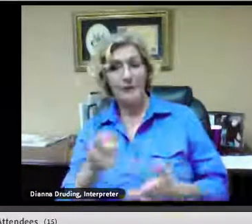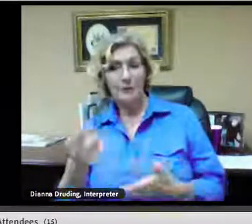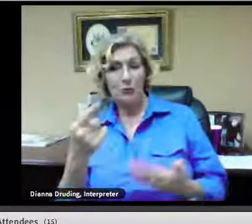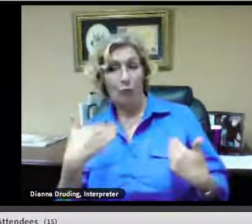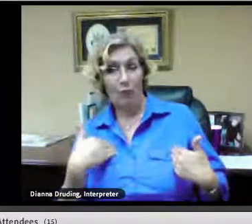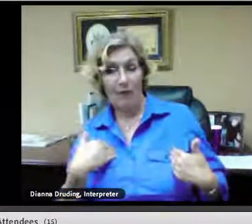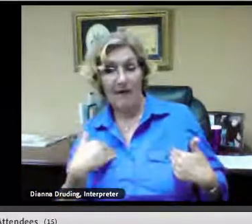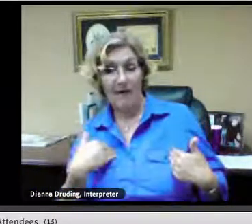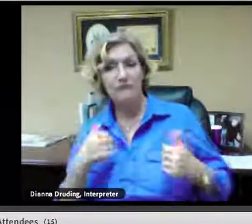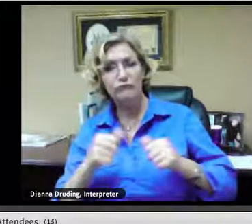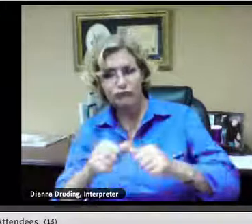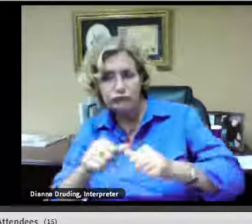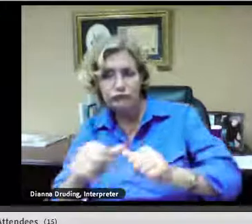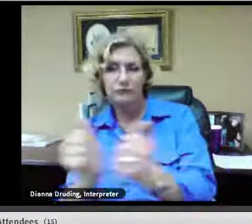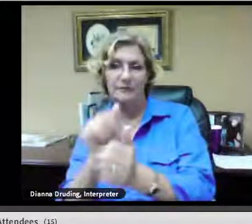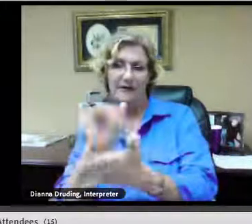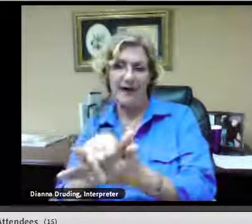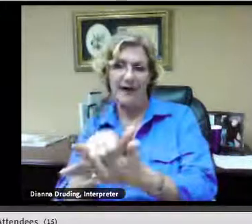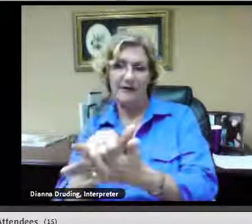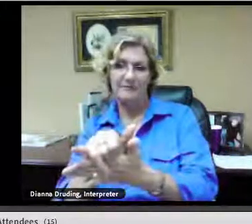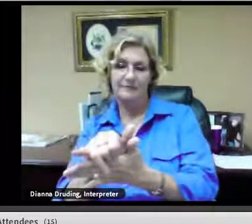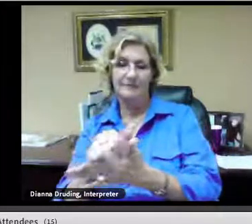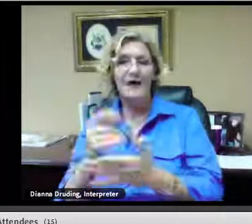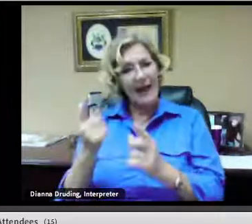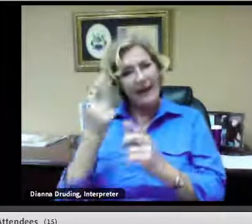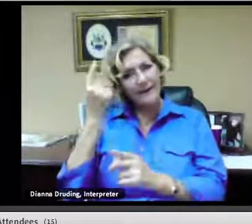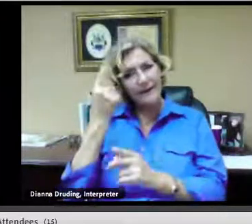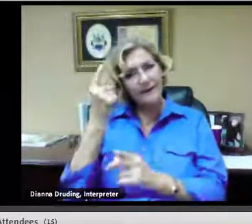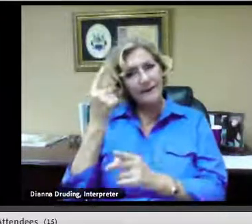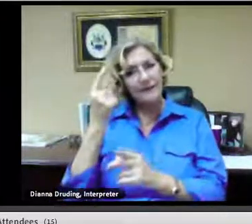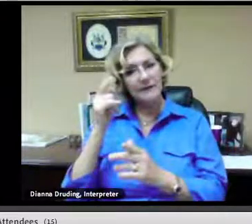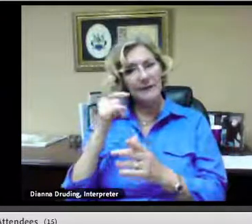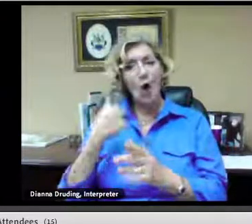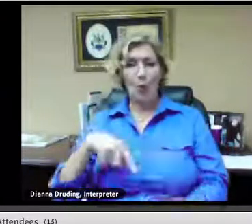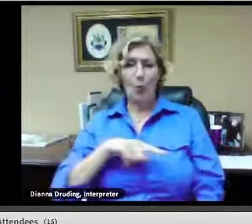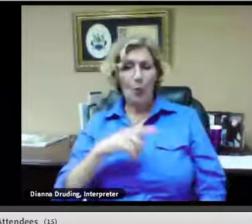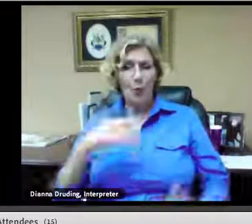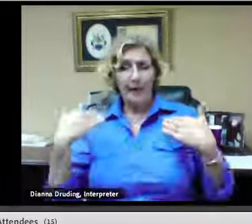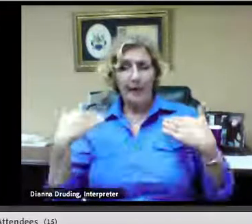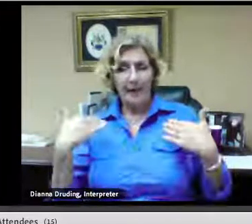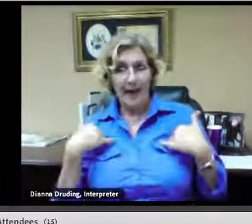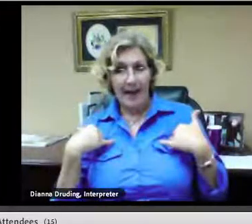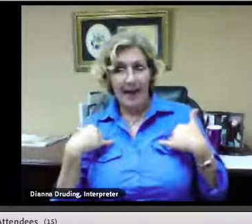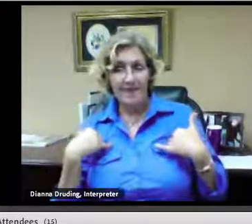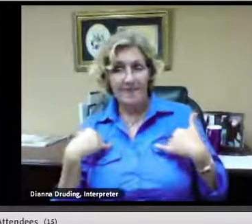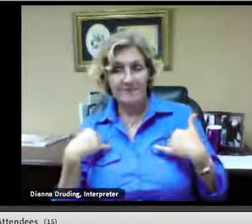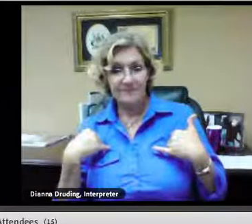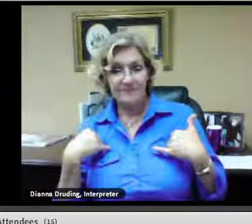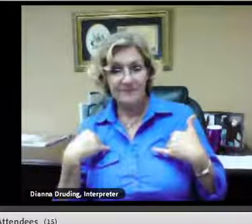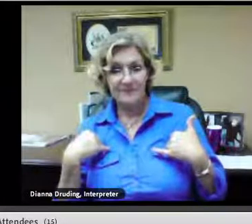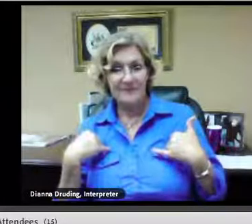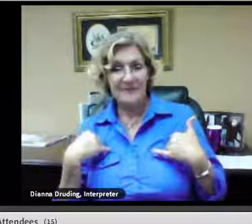And I think that, you know, we have the succinct-- the sinc-- succinctness. I apologize.